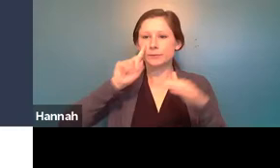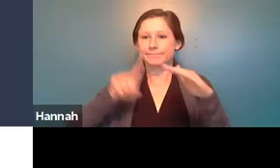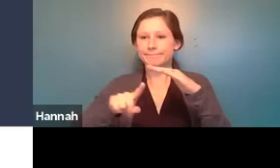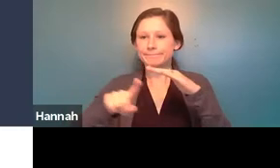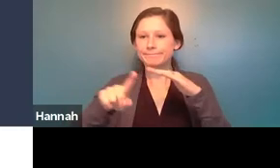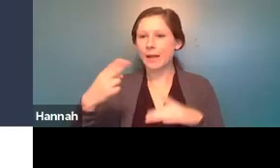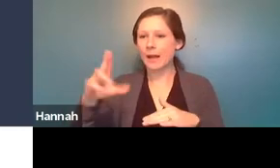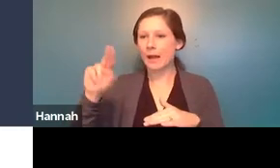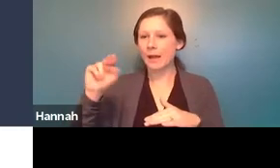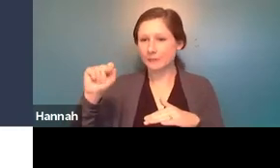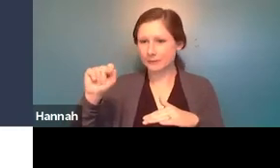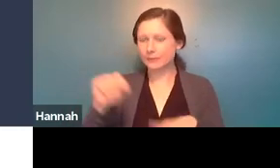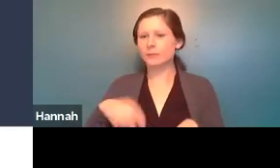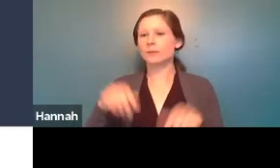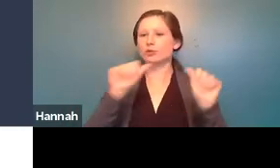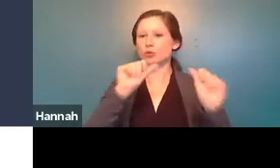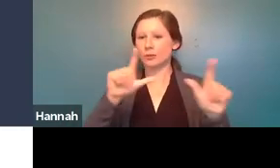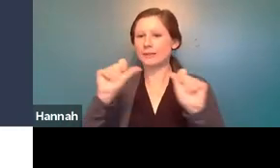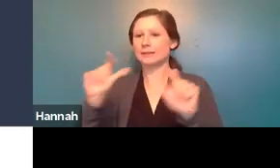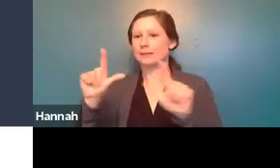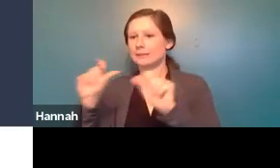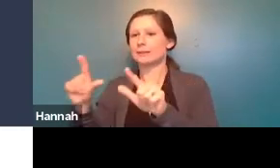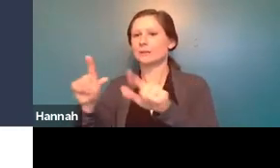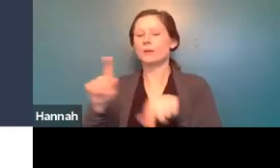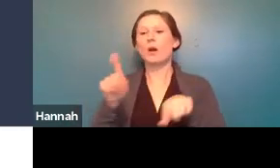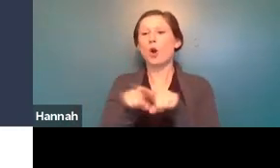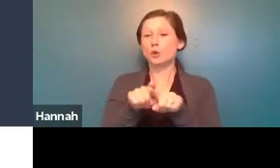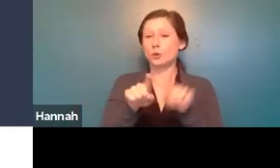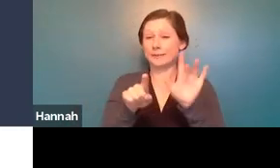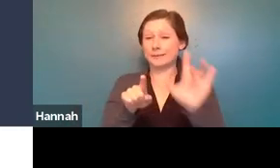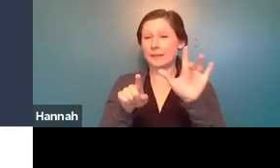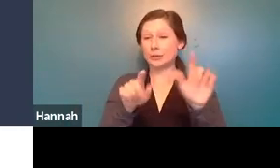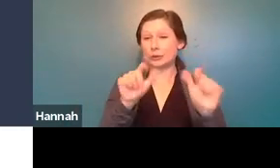that guests--they're touch screens will not be on when we